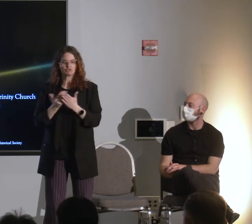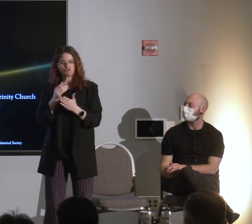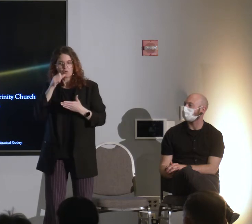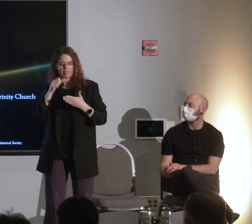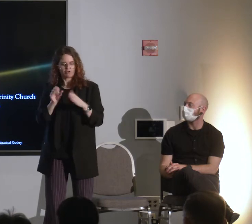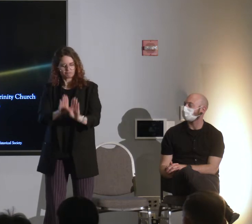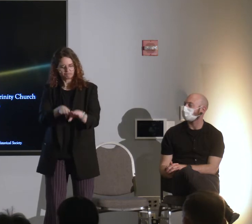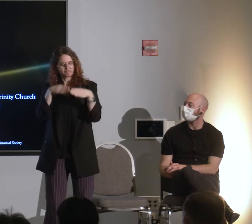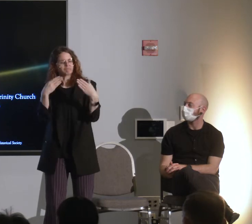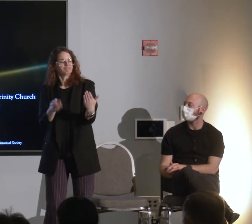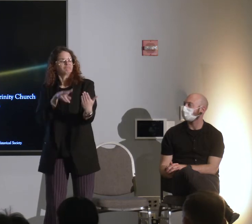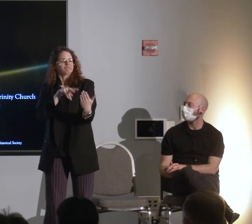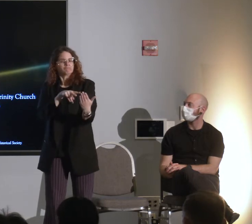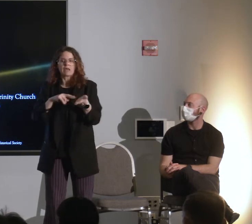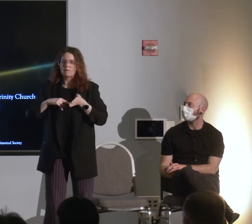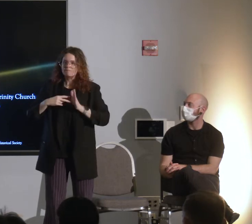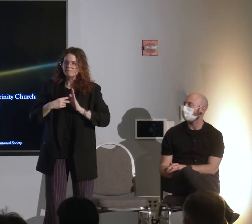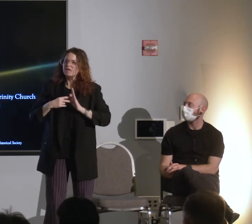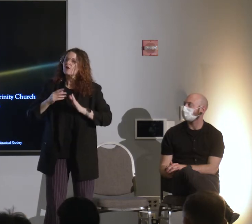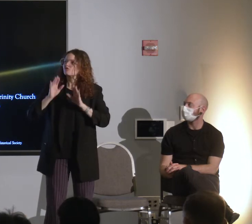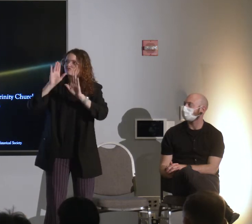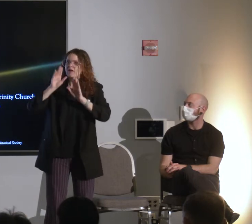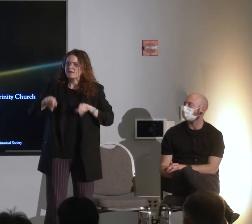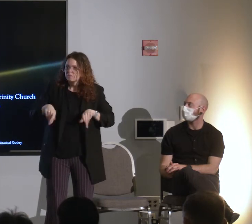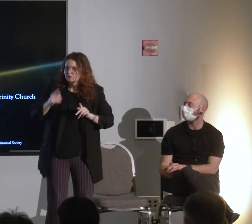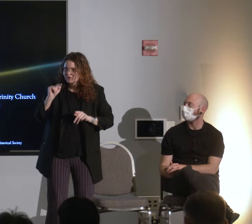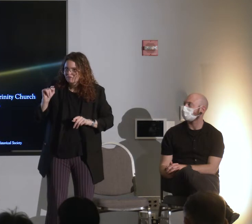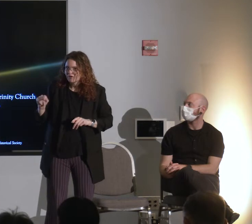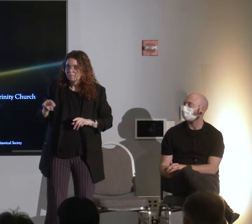held in his hand represented a major opportunity. But he was unintimidated.